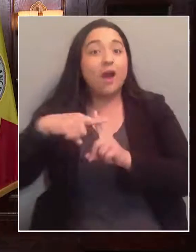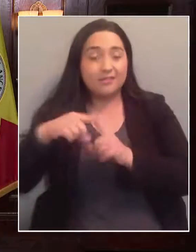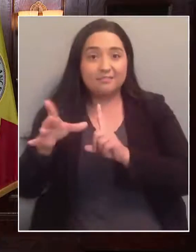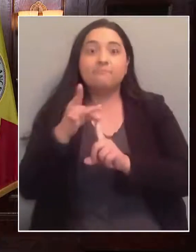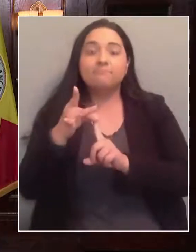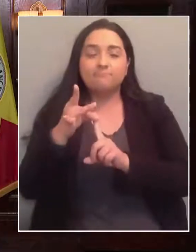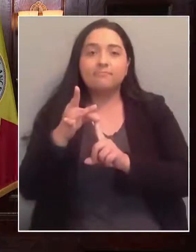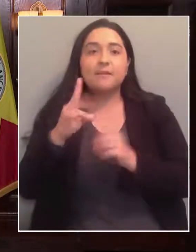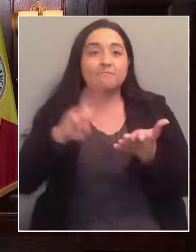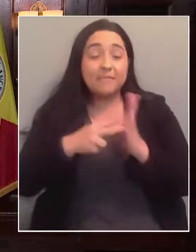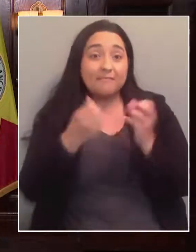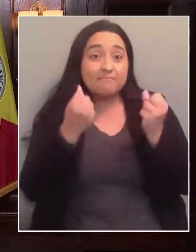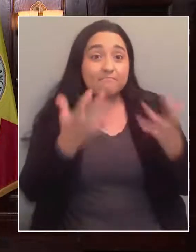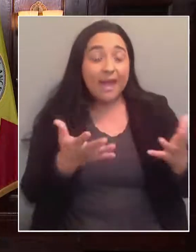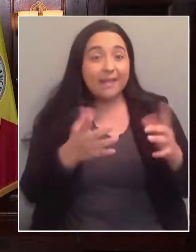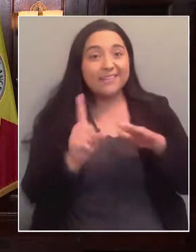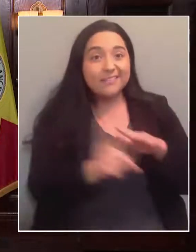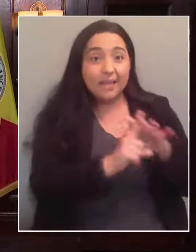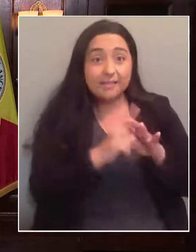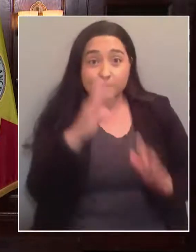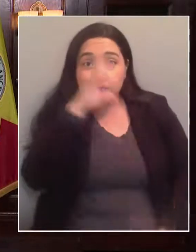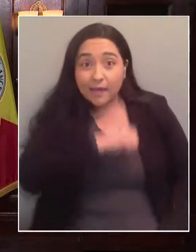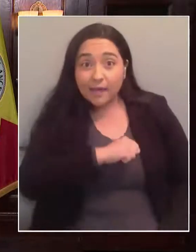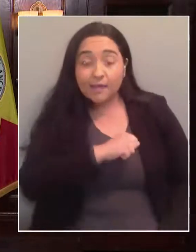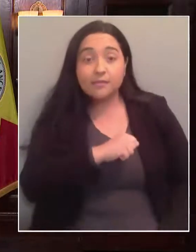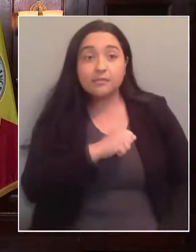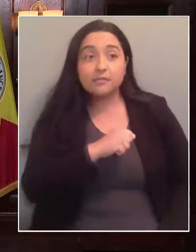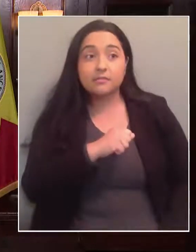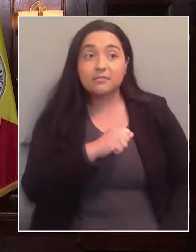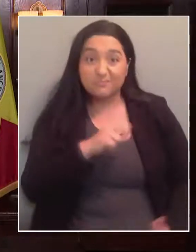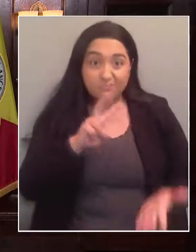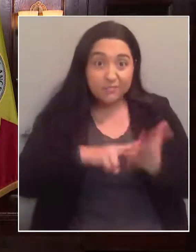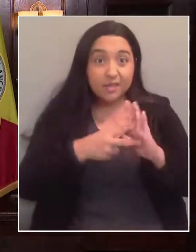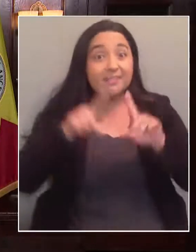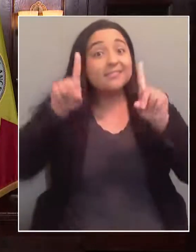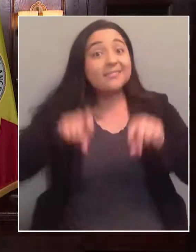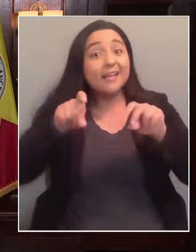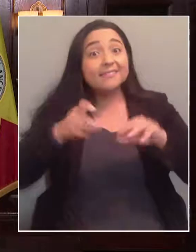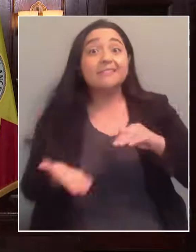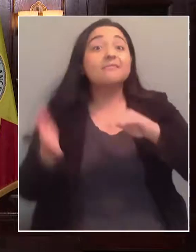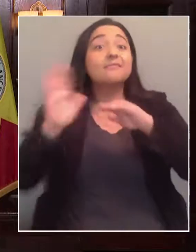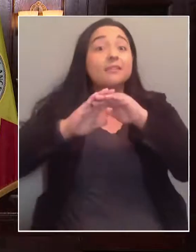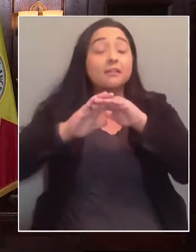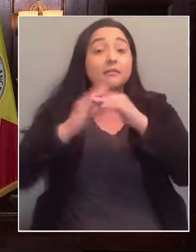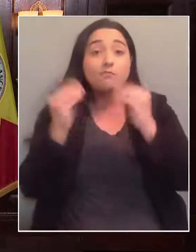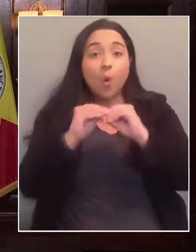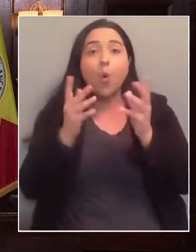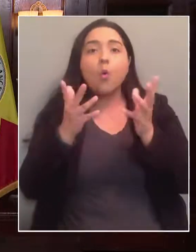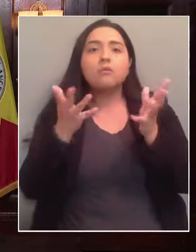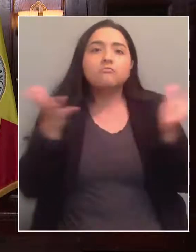OF CASES ARE STILL BEING MISSED. DOES THAT MEAN THAT YOU NEED TO